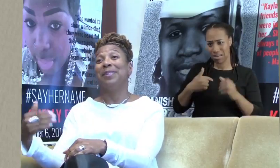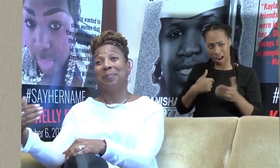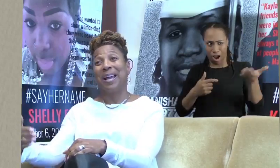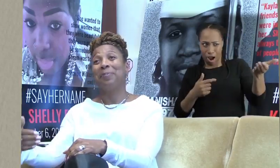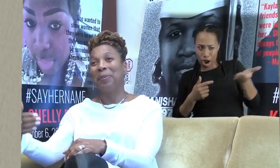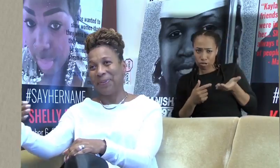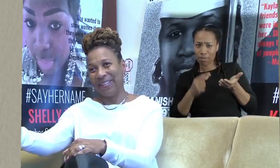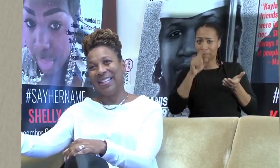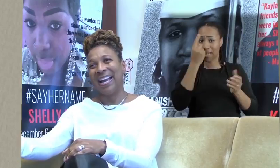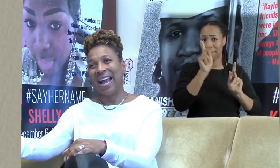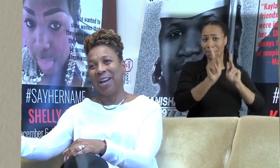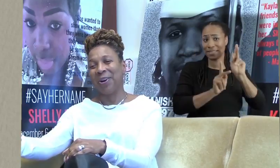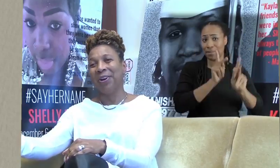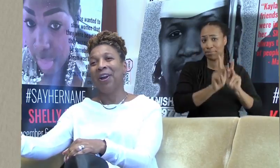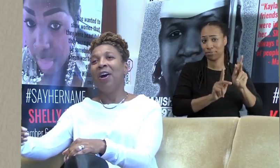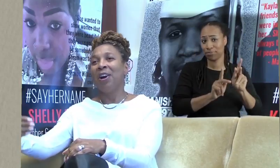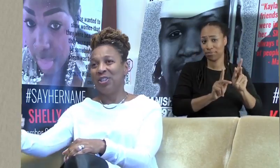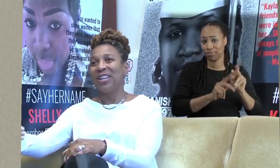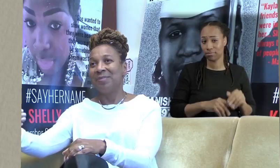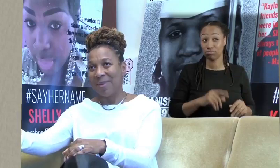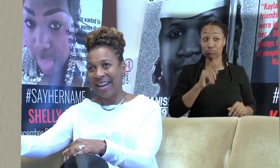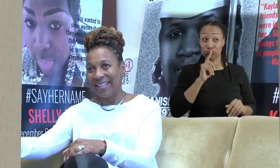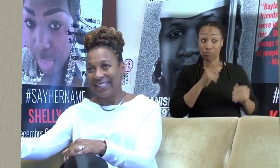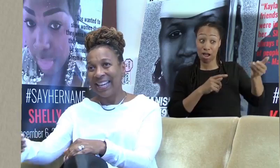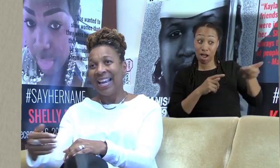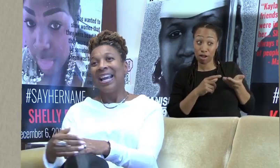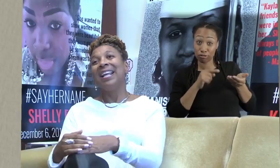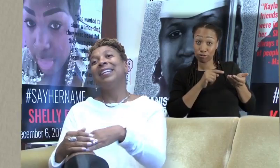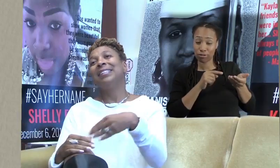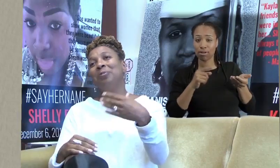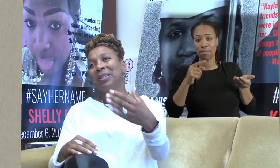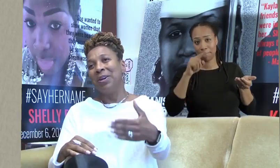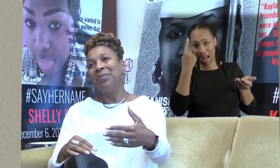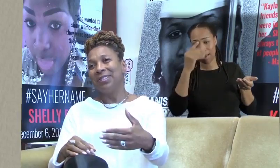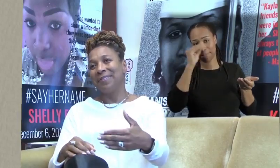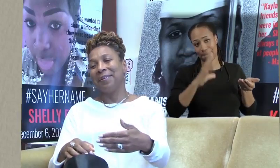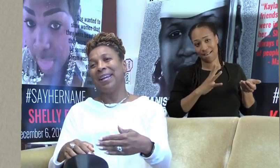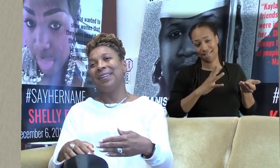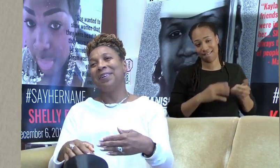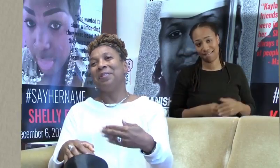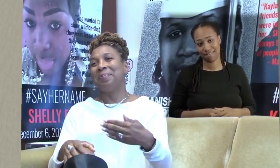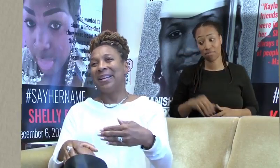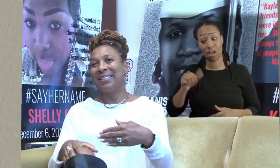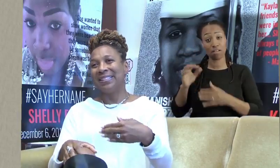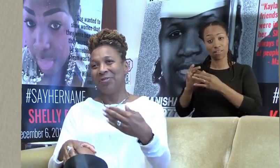because we hire Black people.” It just happens that the Black people that they hire are just men.